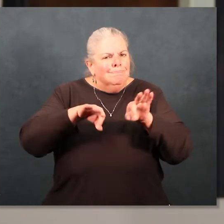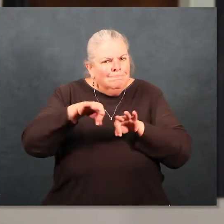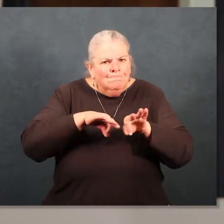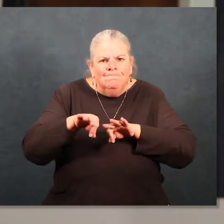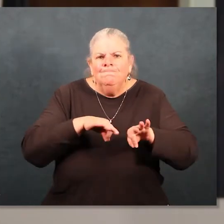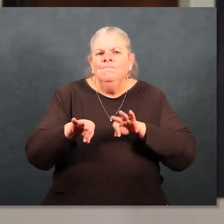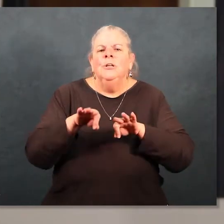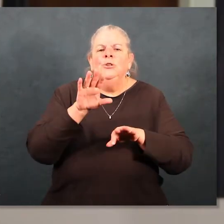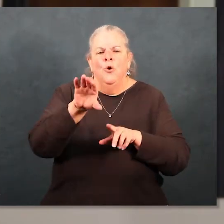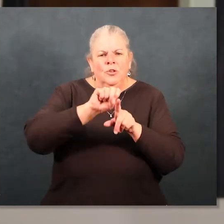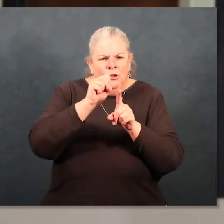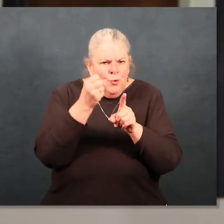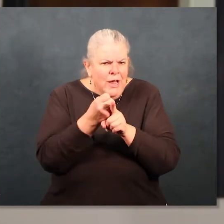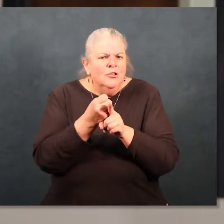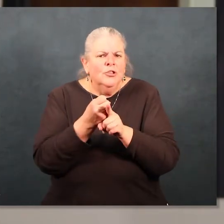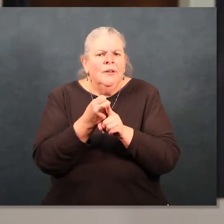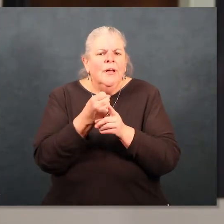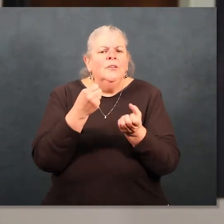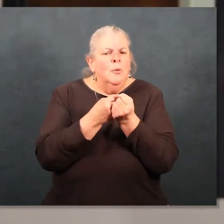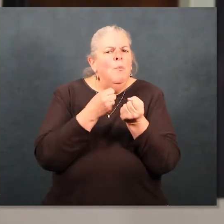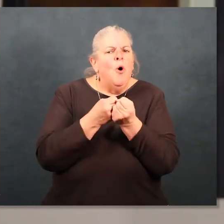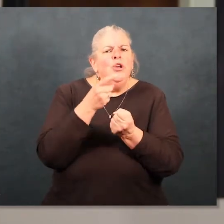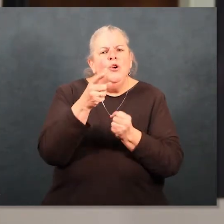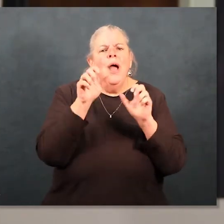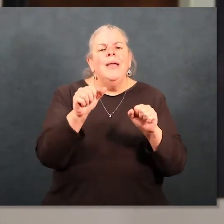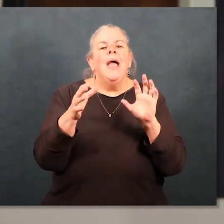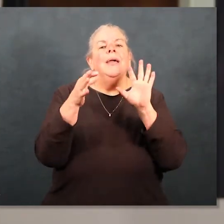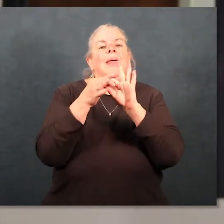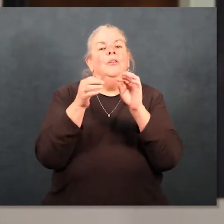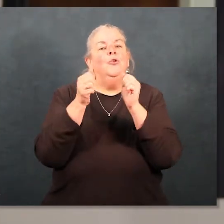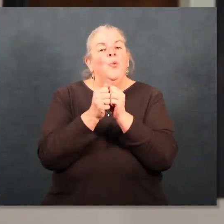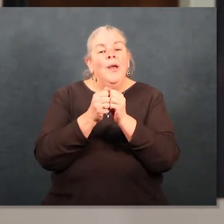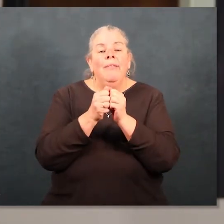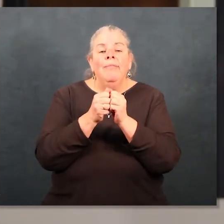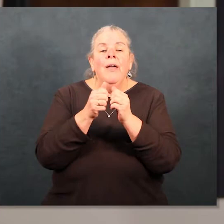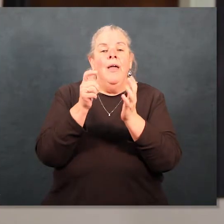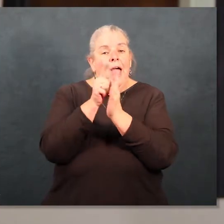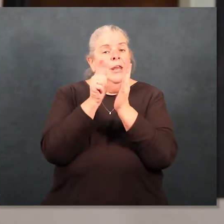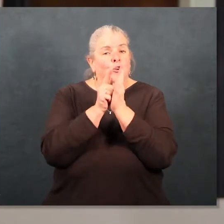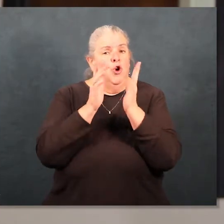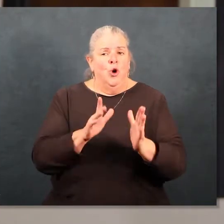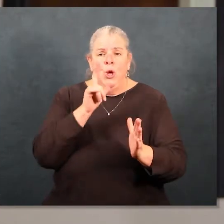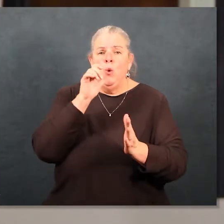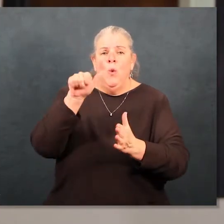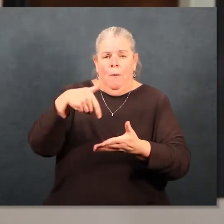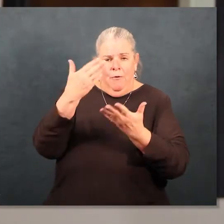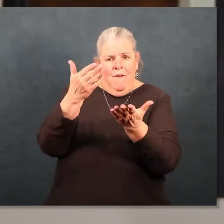and support you. And we can connect you with an attorney to help you with legal questions